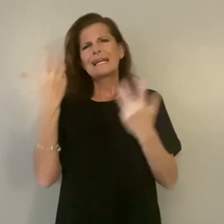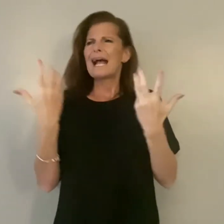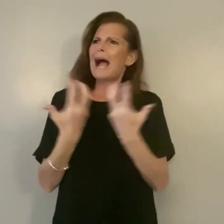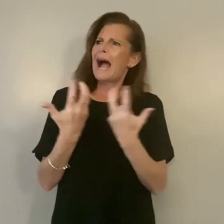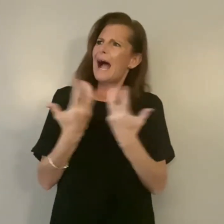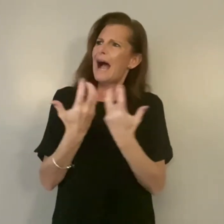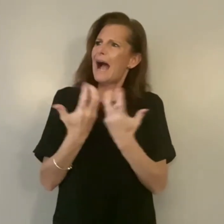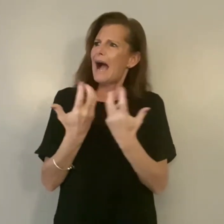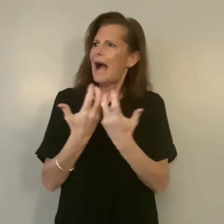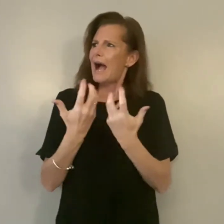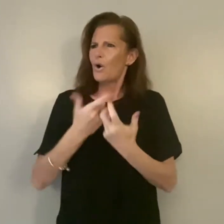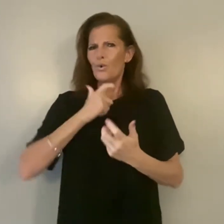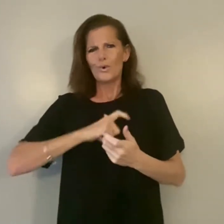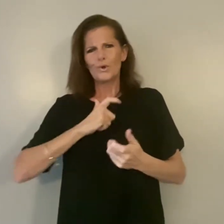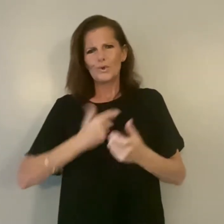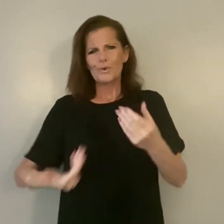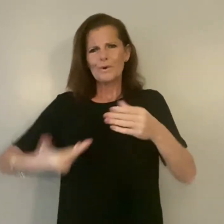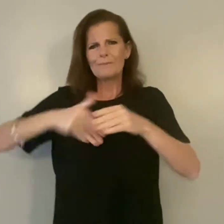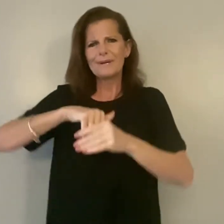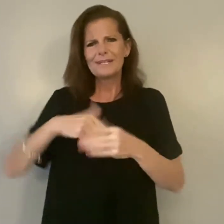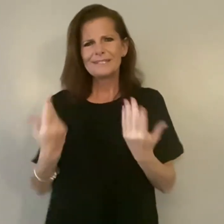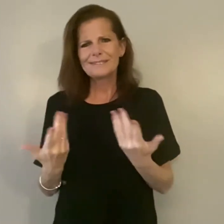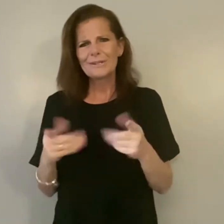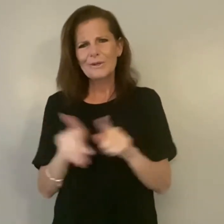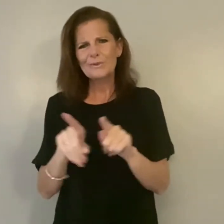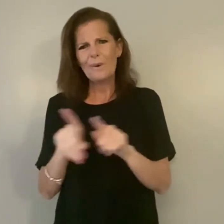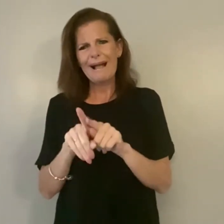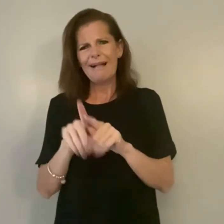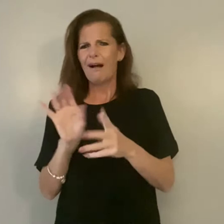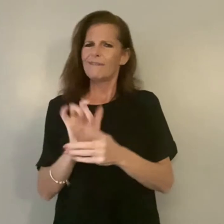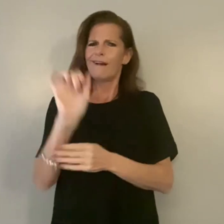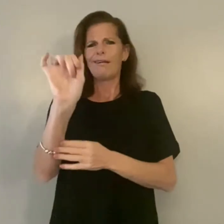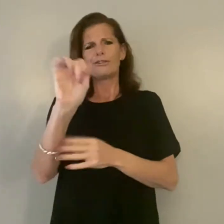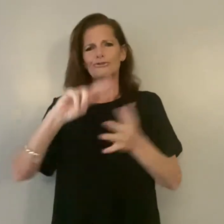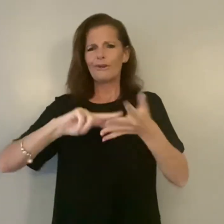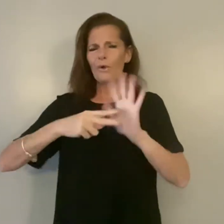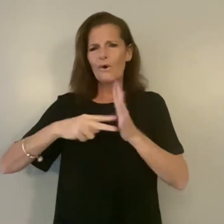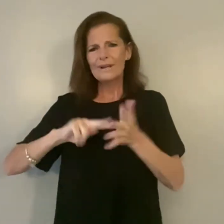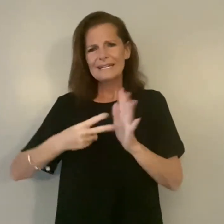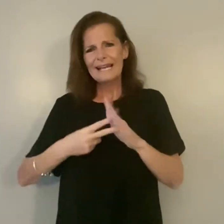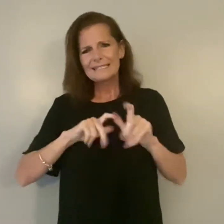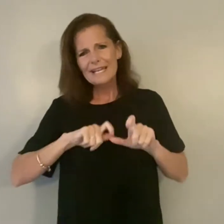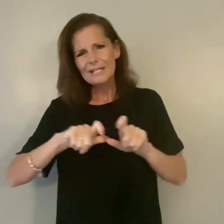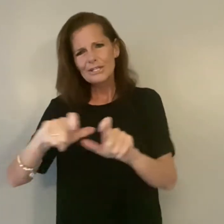of thinking about the more nuanced aspects of governing a cultural organization.